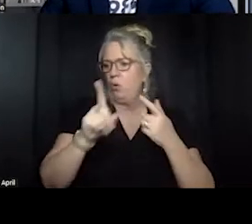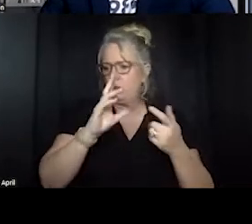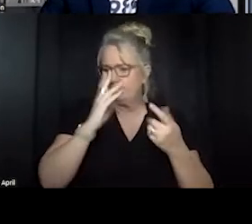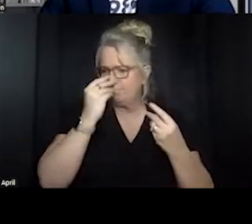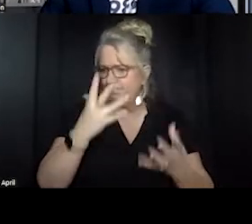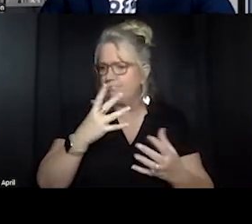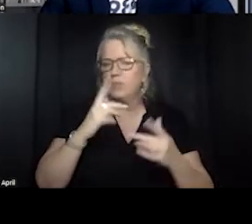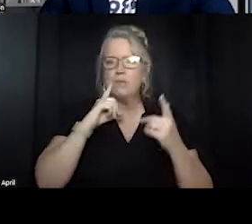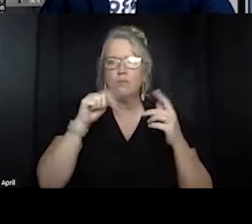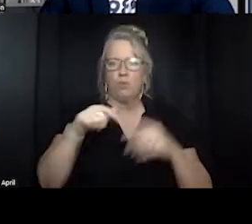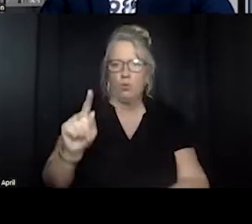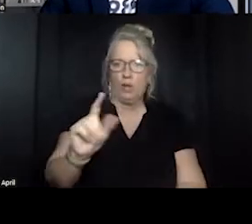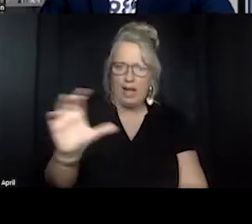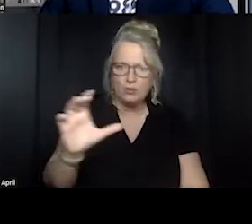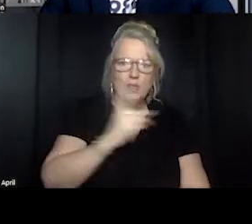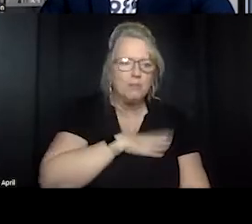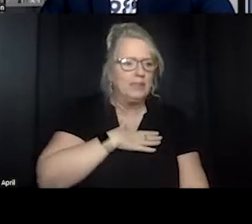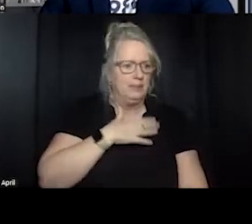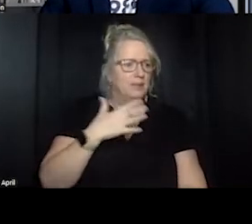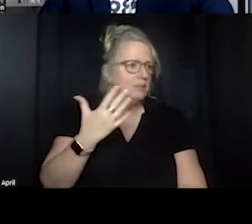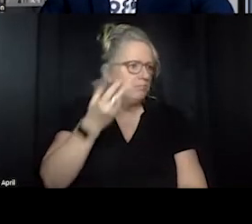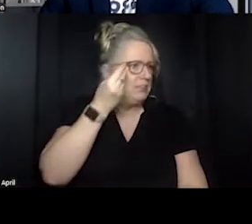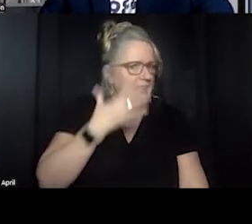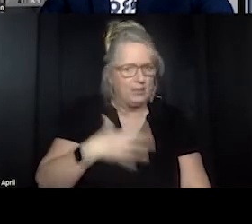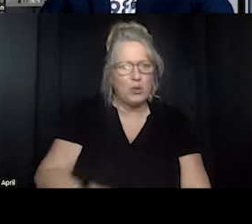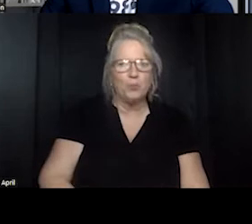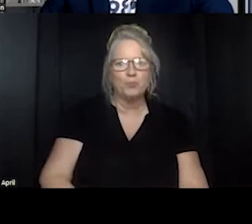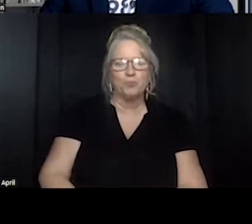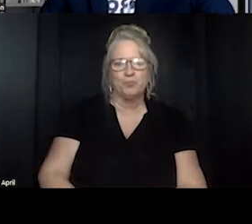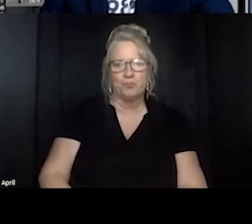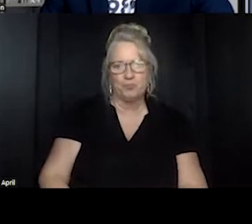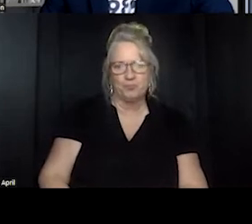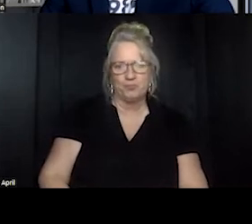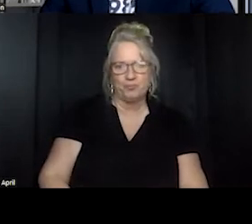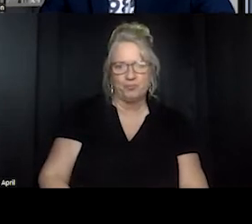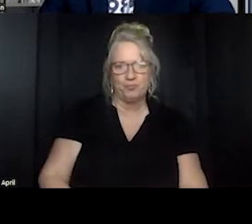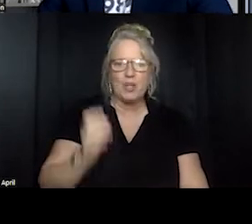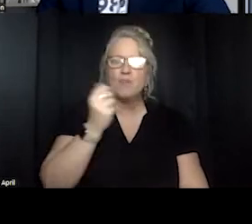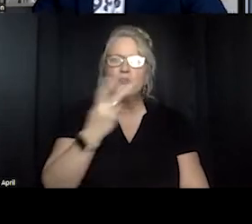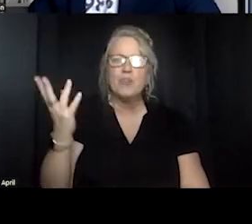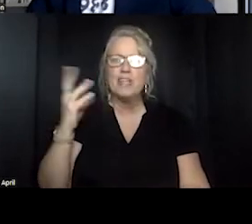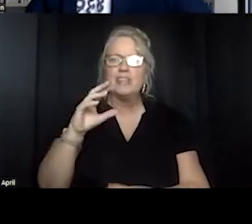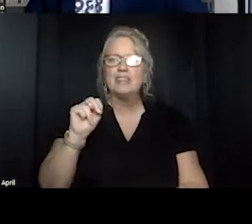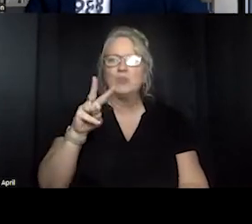FOR THIS, 100th EDITION, PLEASE LET US KNOW. FEW THINGS IN THE NEWS. NATIONAL JOURNAL,